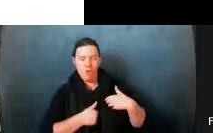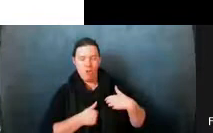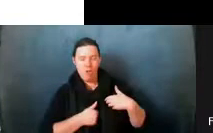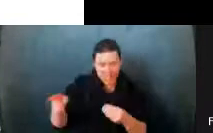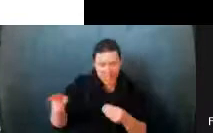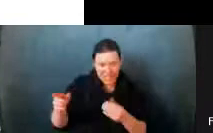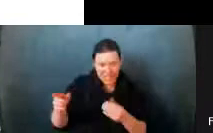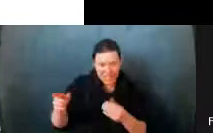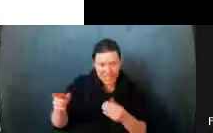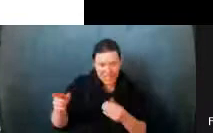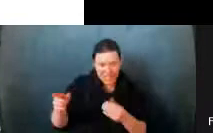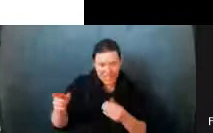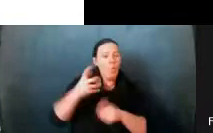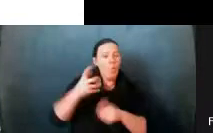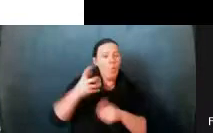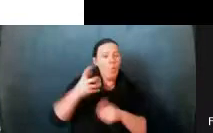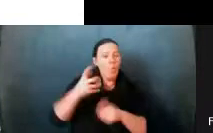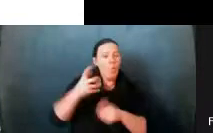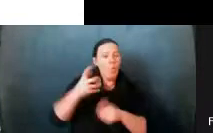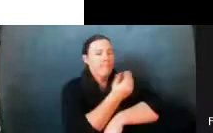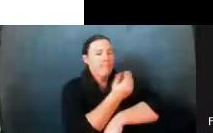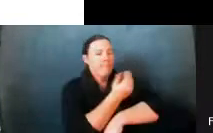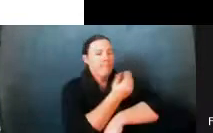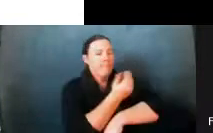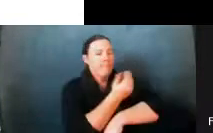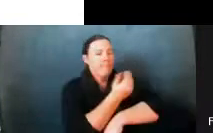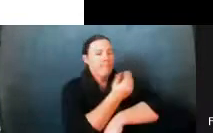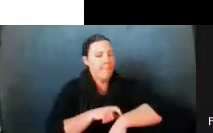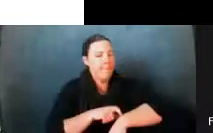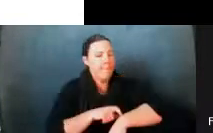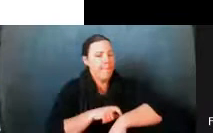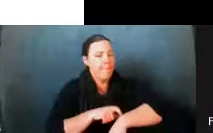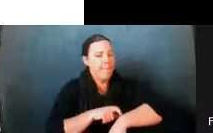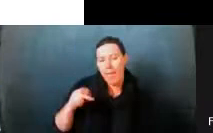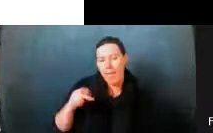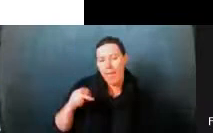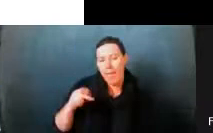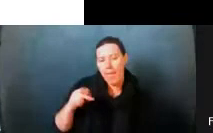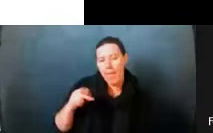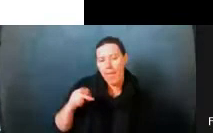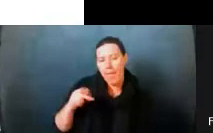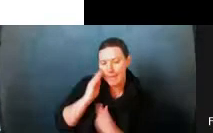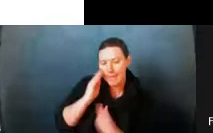So I think HIPAA is probably needing to be revamped and needs to be looked at.